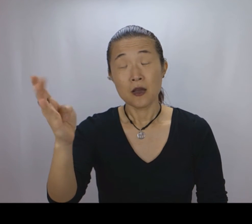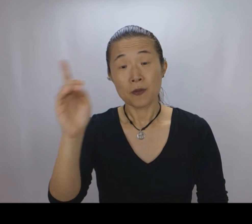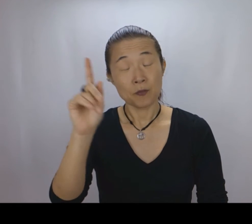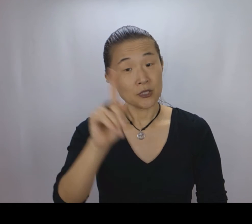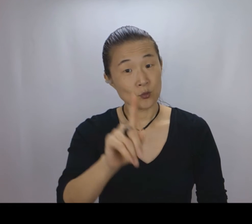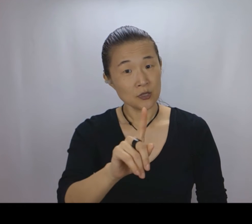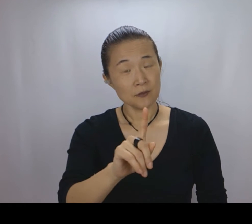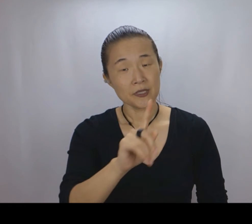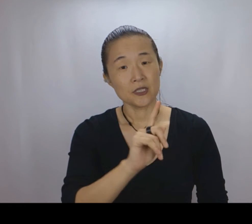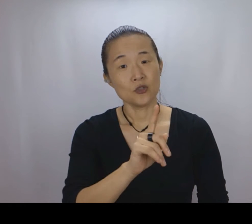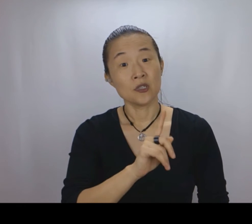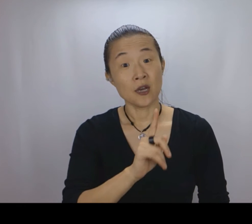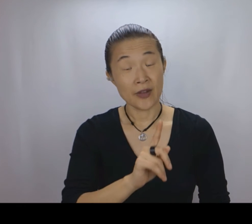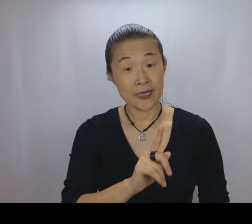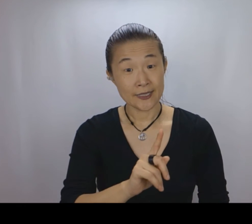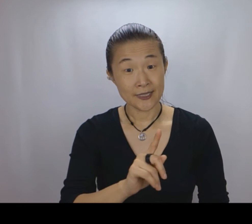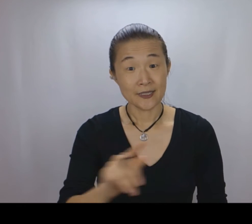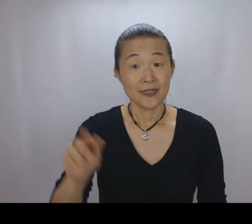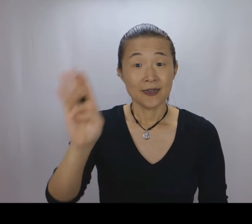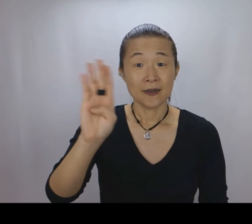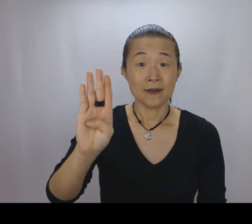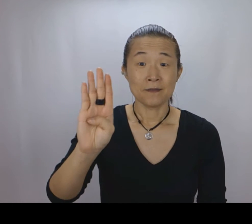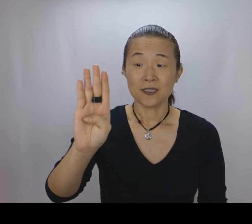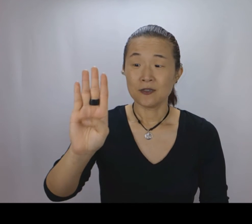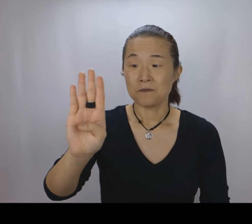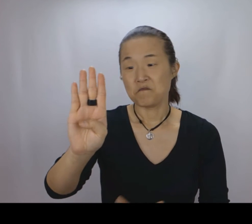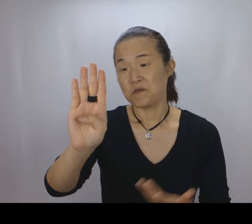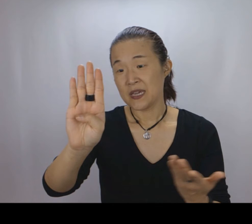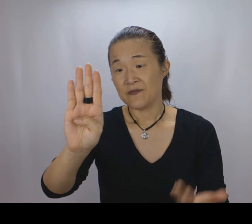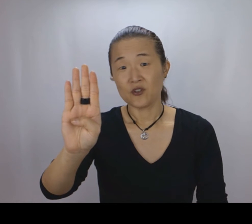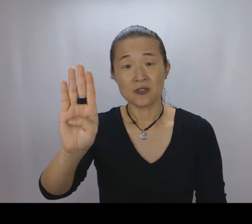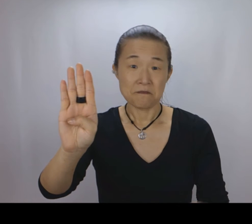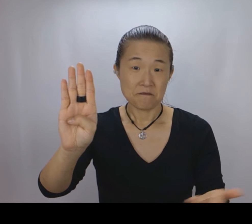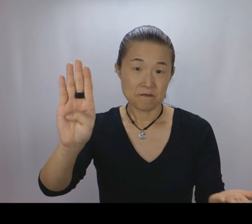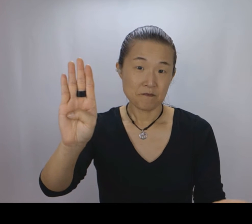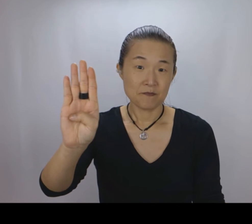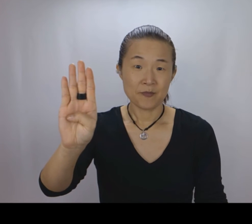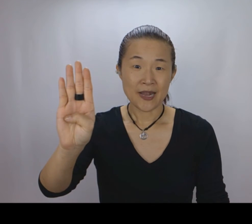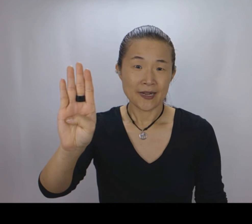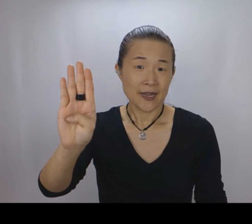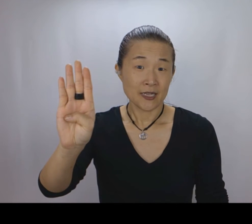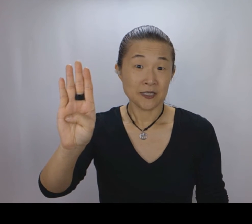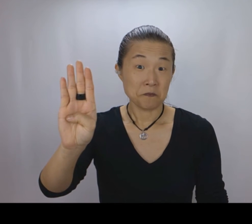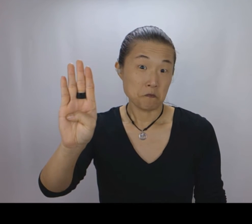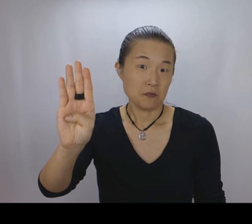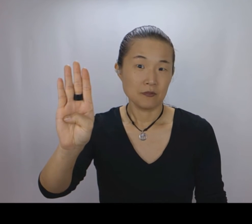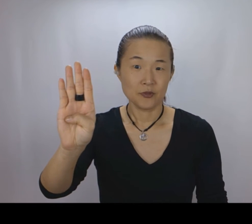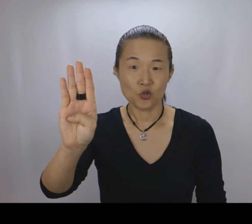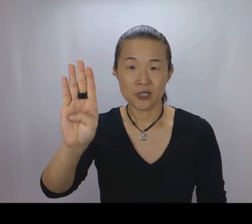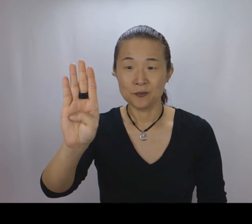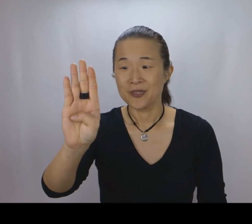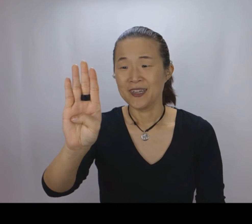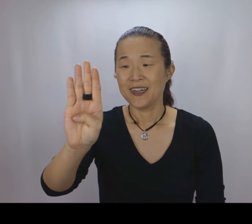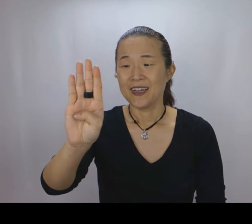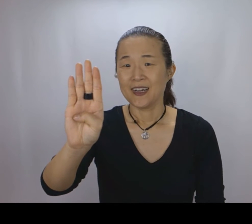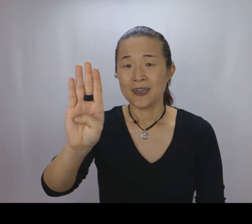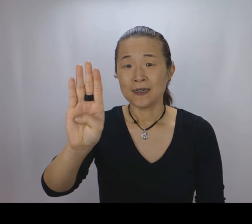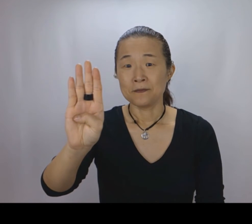but but you wouldn't because you are not violent, so "B" for backhand sure.